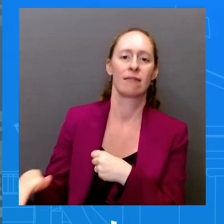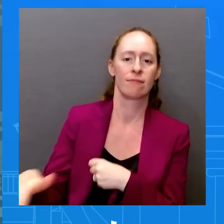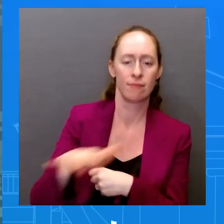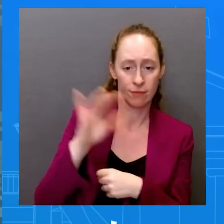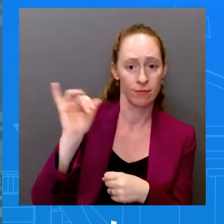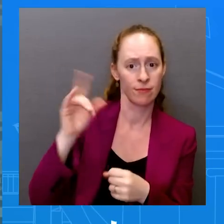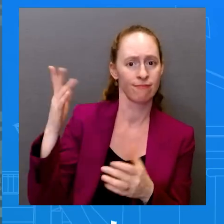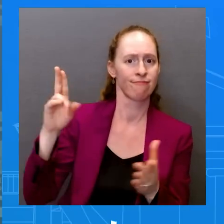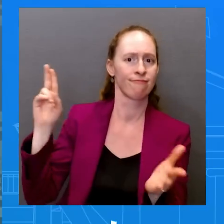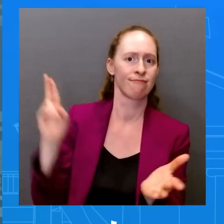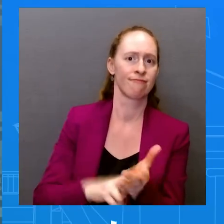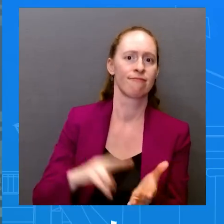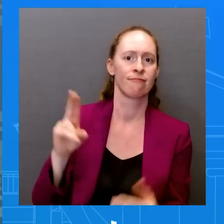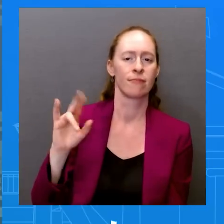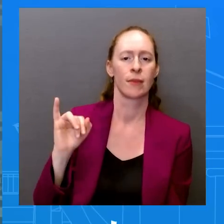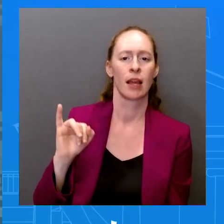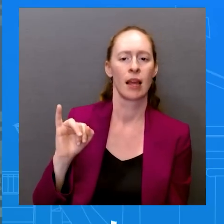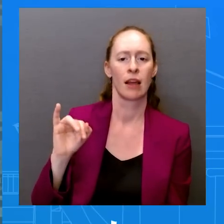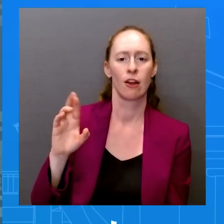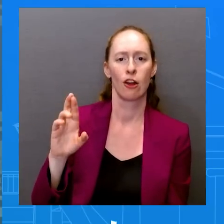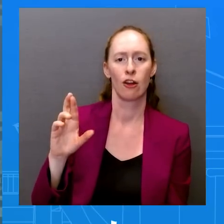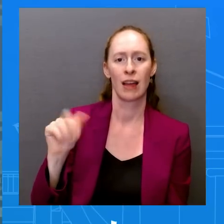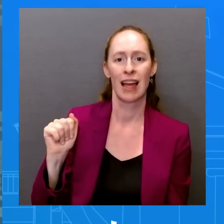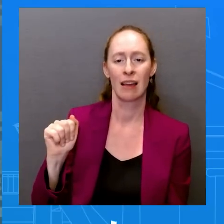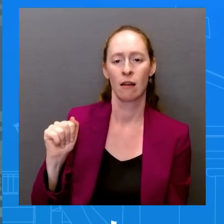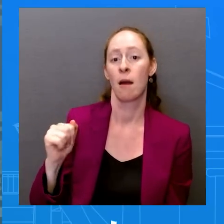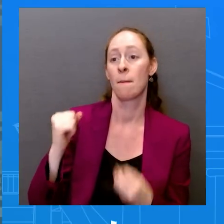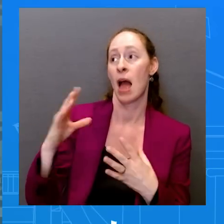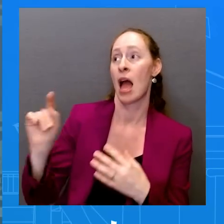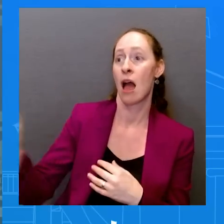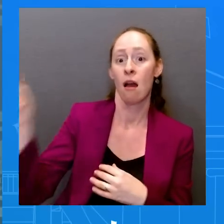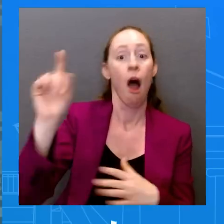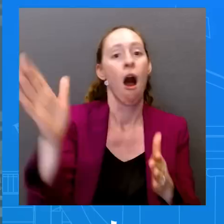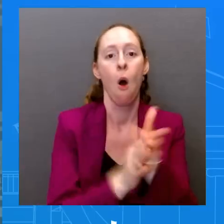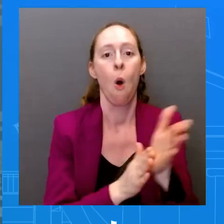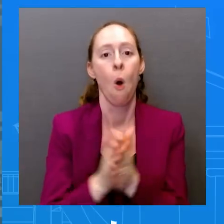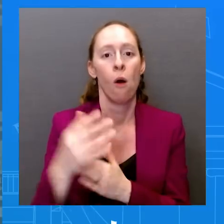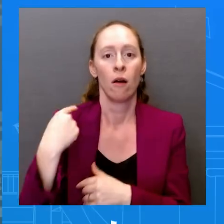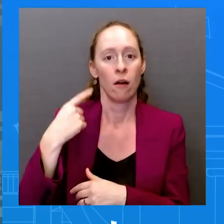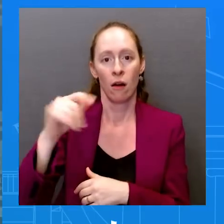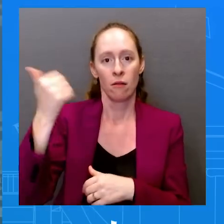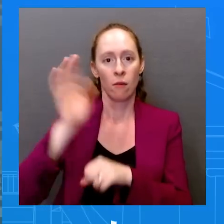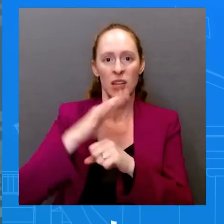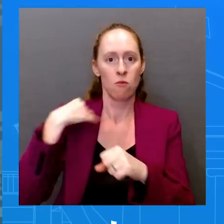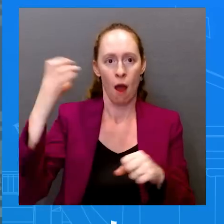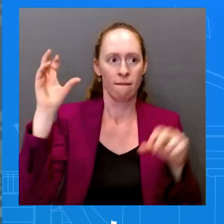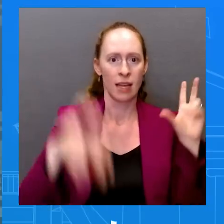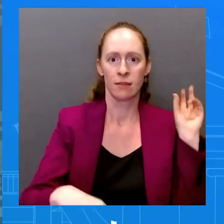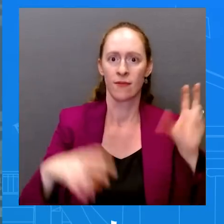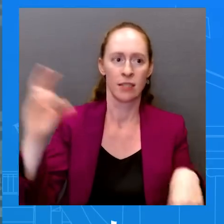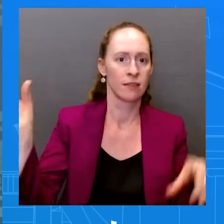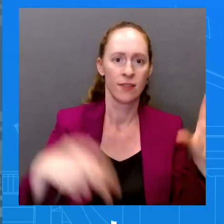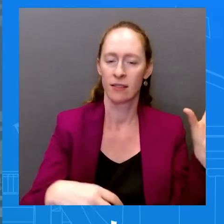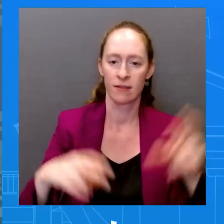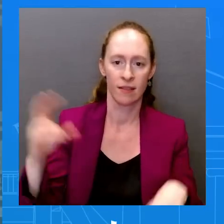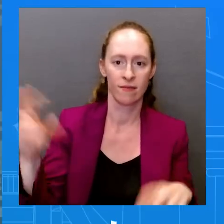billions of additional dollars in new investments to boost American clean energy manufacturing and create good-paying jobs.